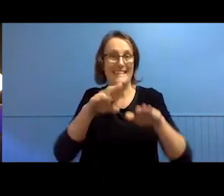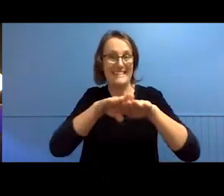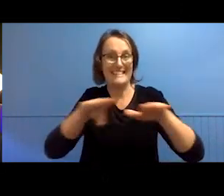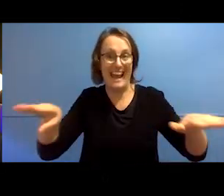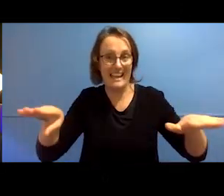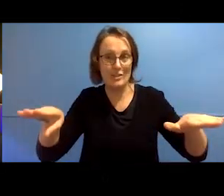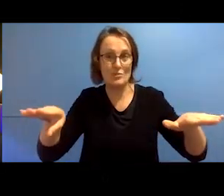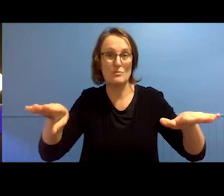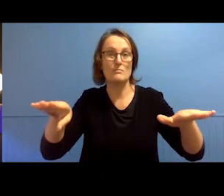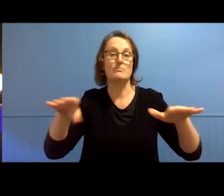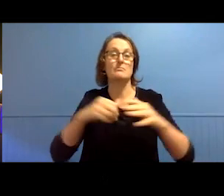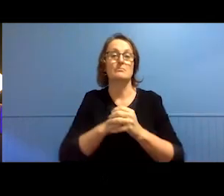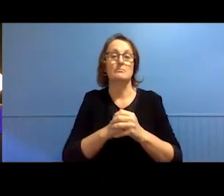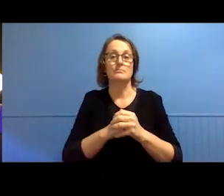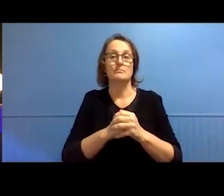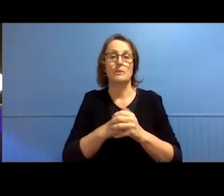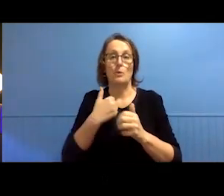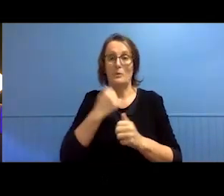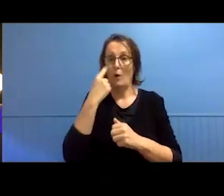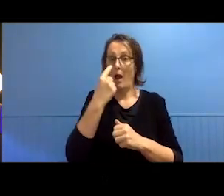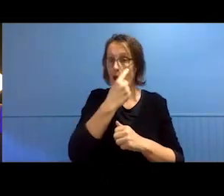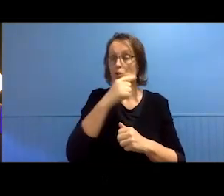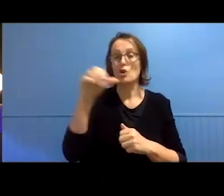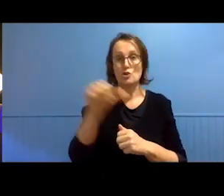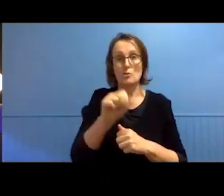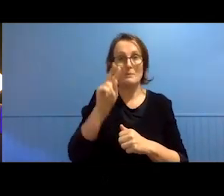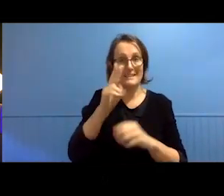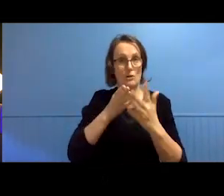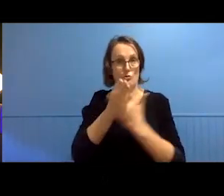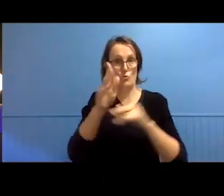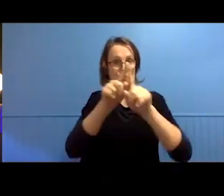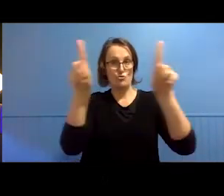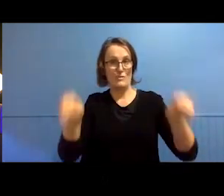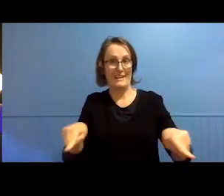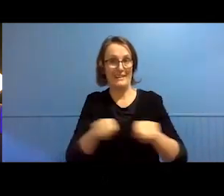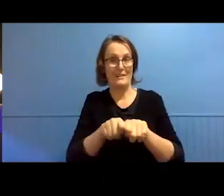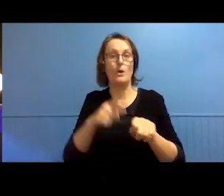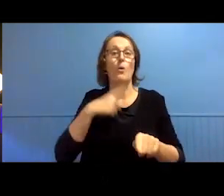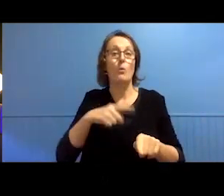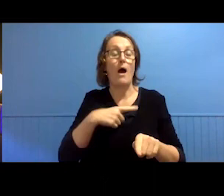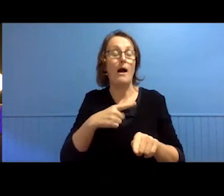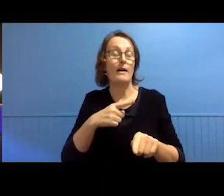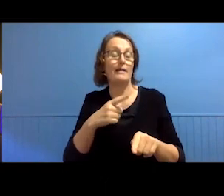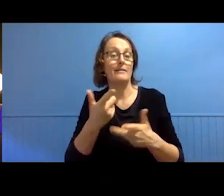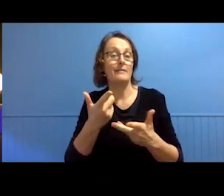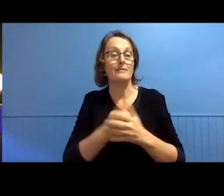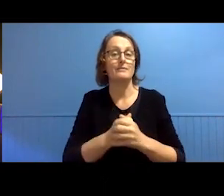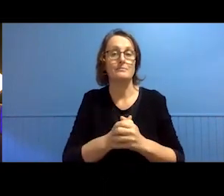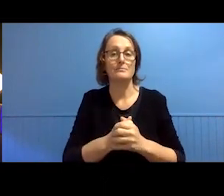physically with your eye. You should be seeing it through a screen. The reason for that is some subconsciously, we tend to - our